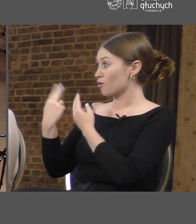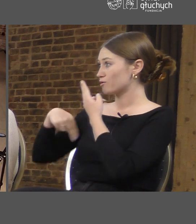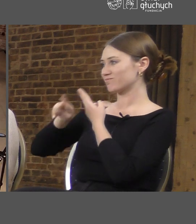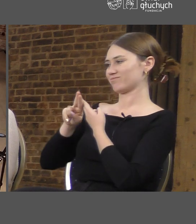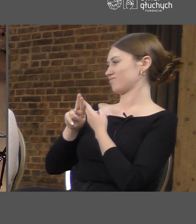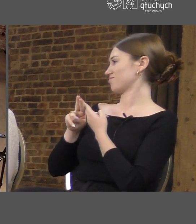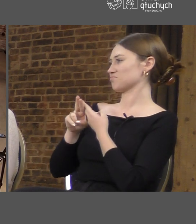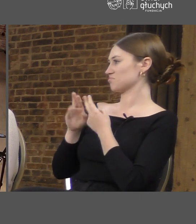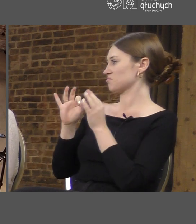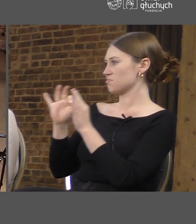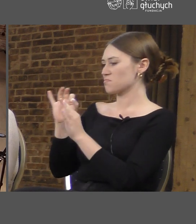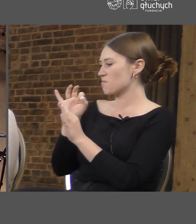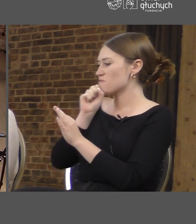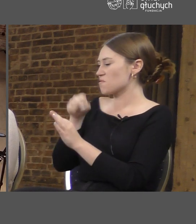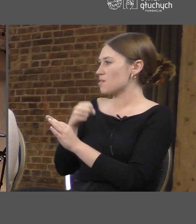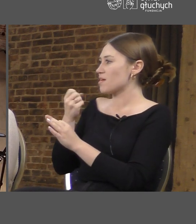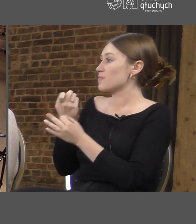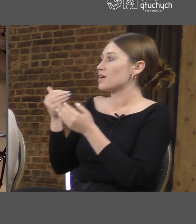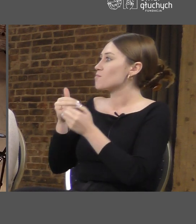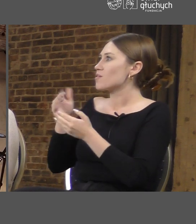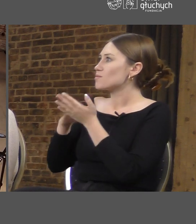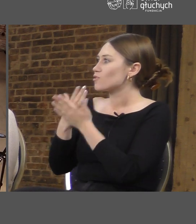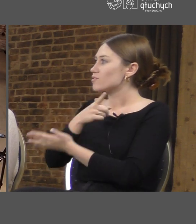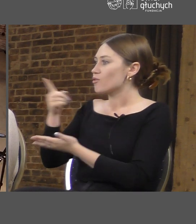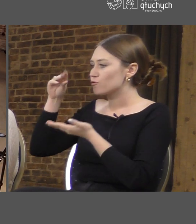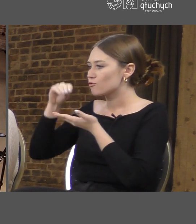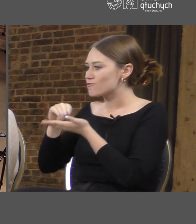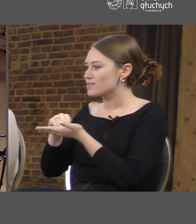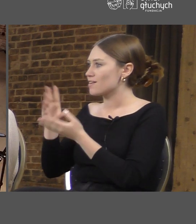Perhaps they have no experience with hearing impaired people etc.